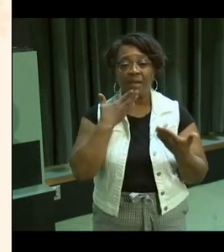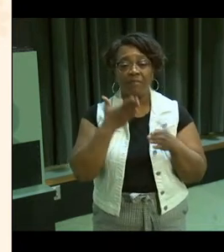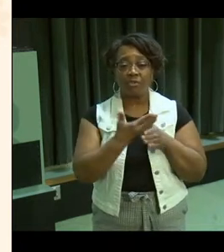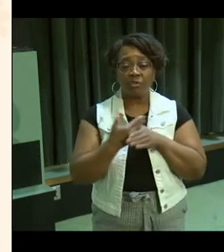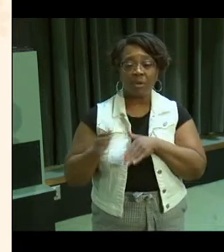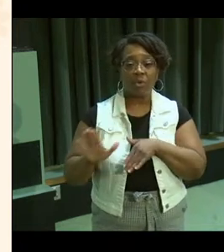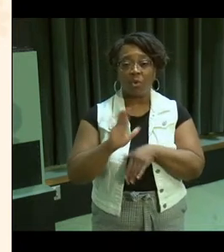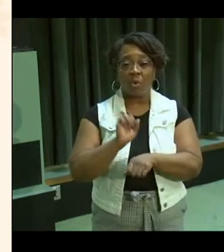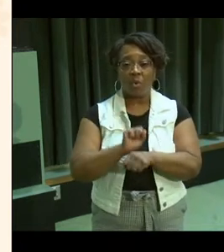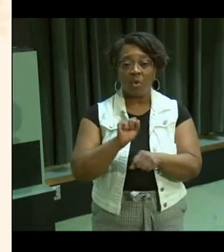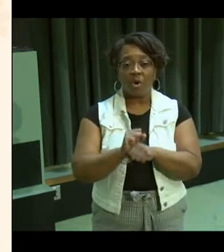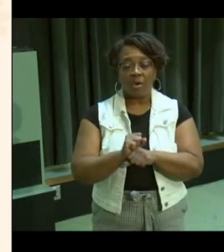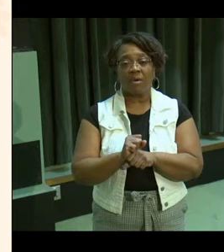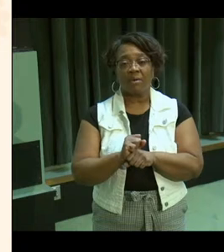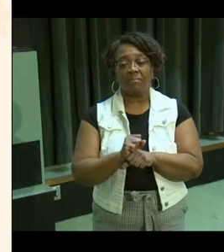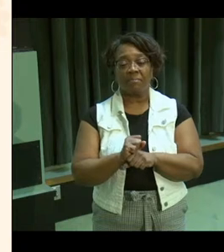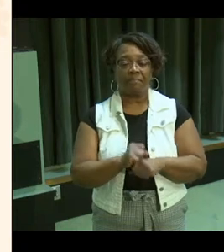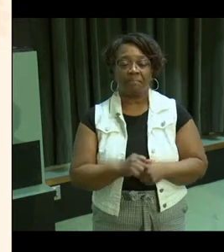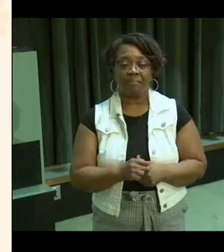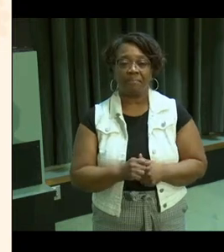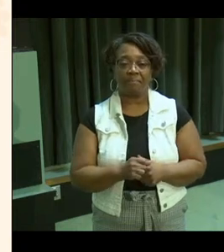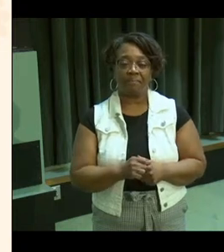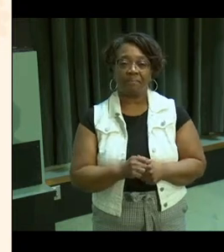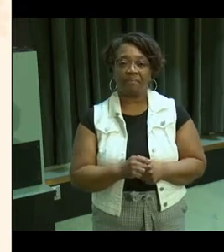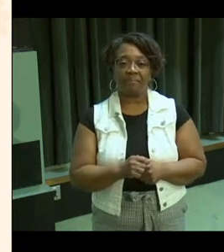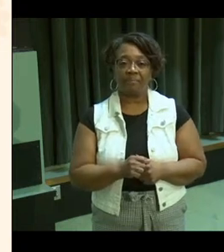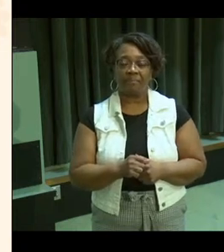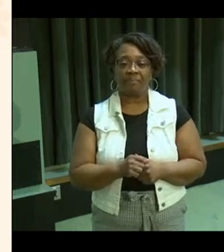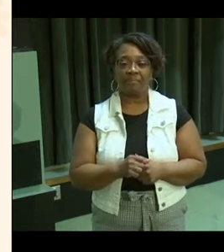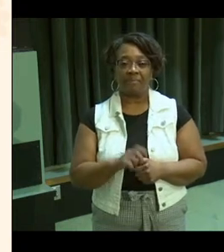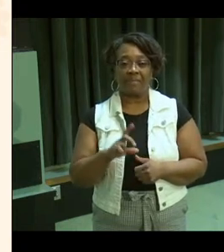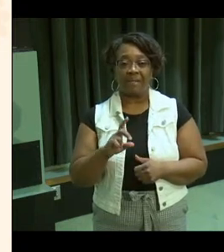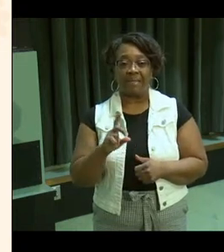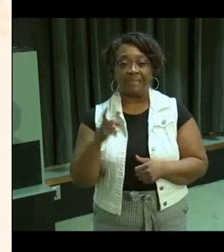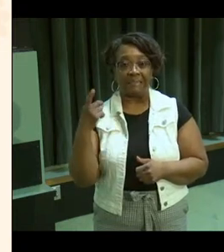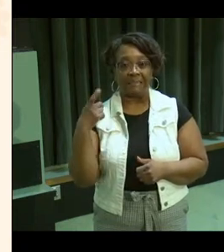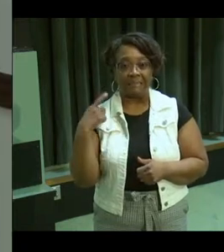kind introduction. And thank you